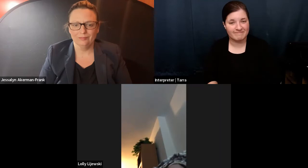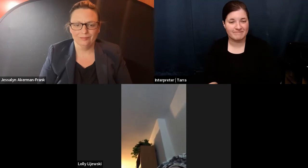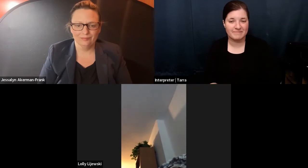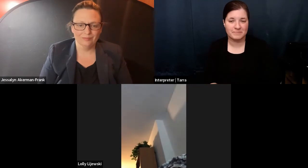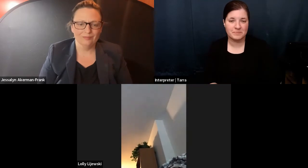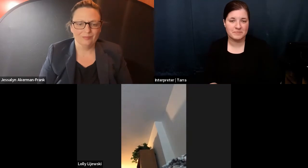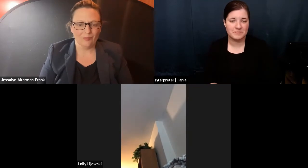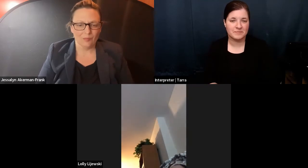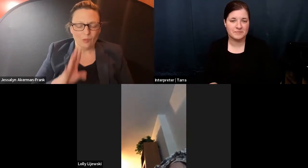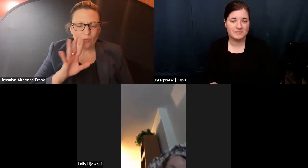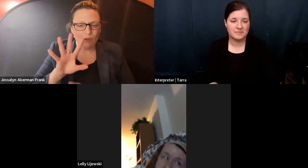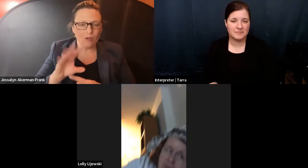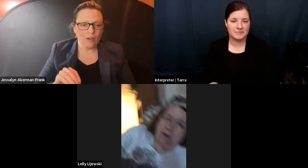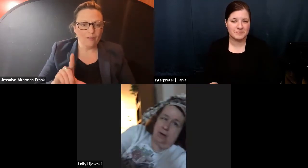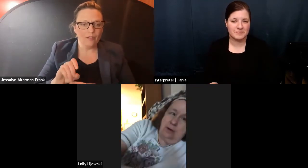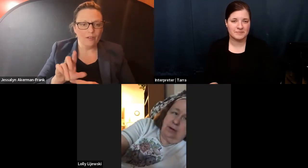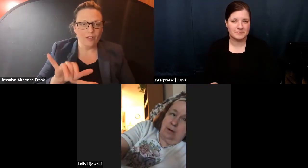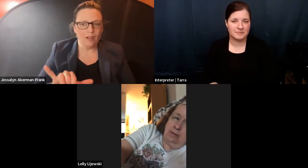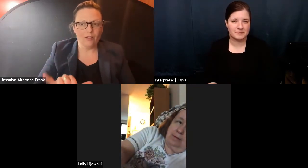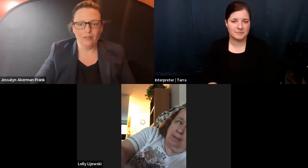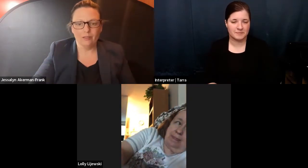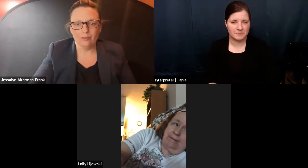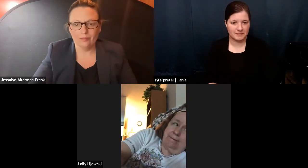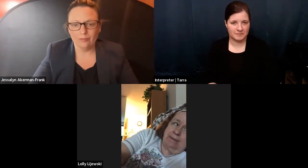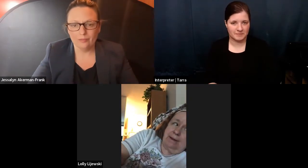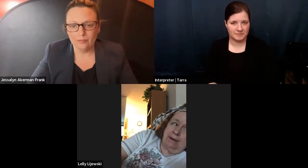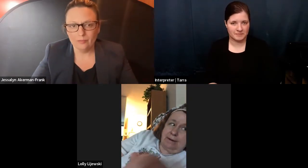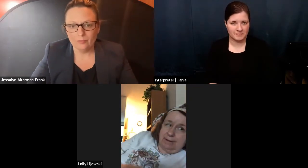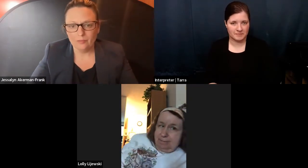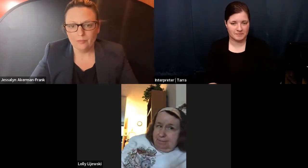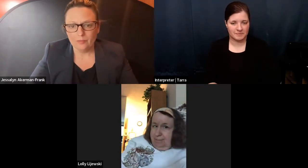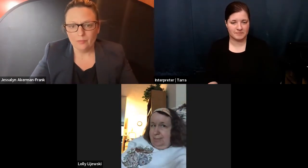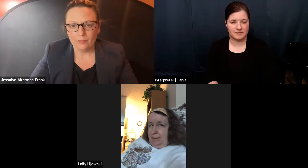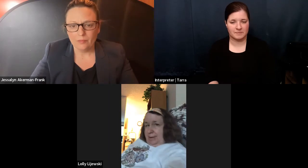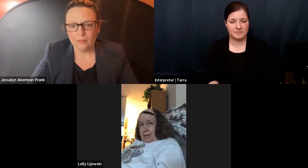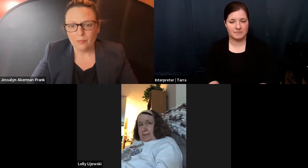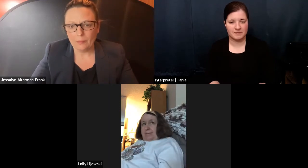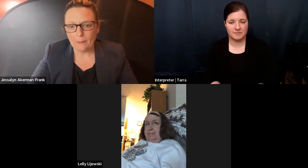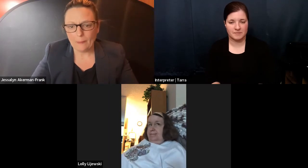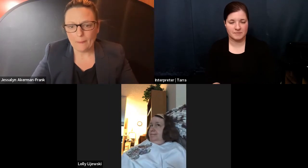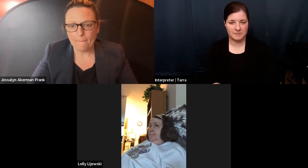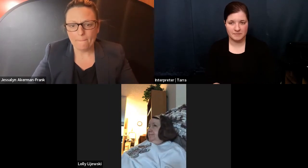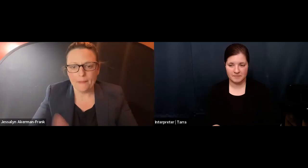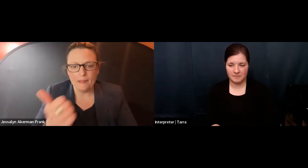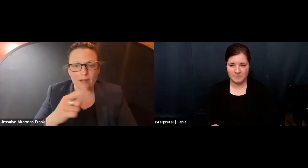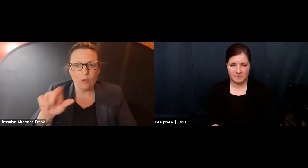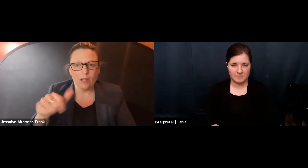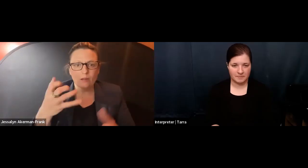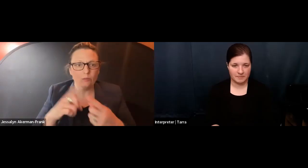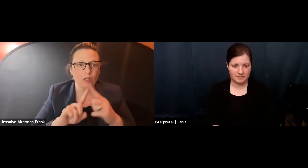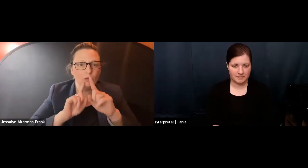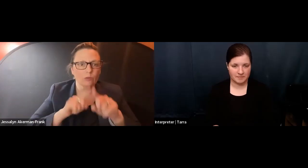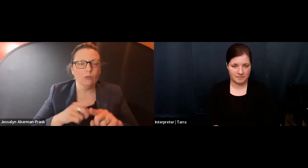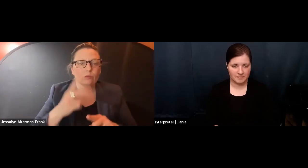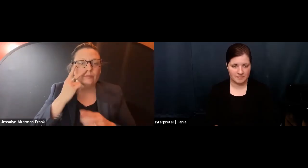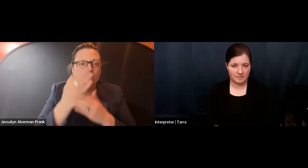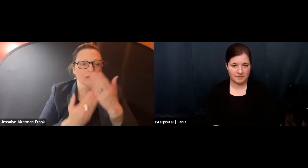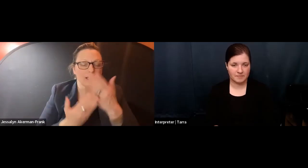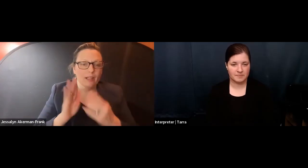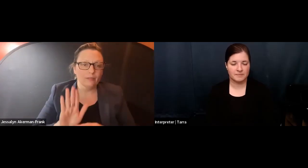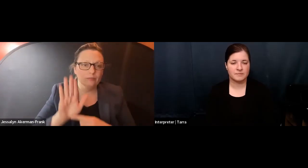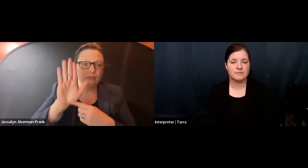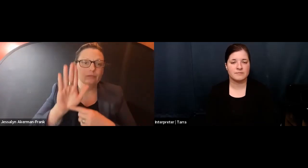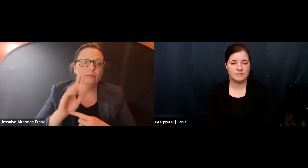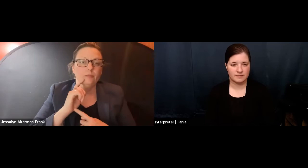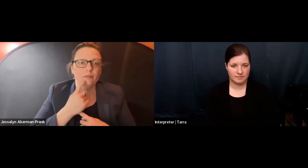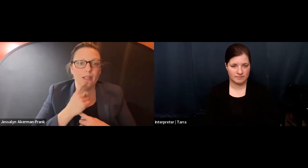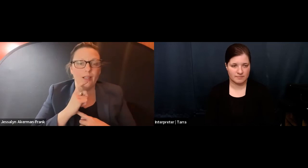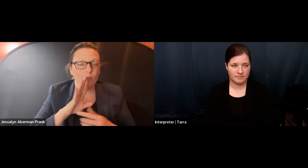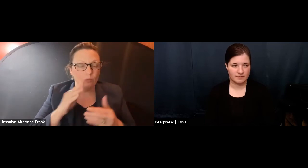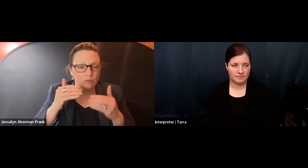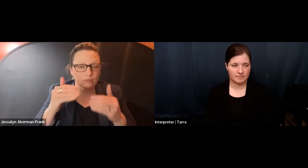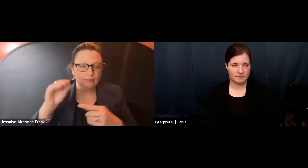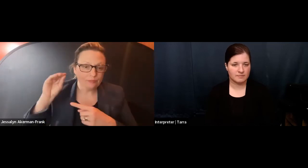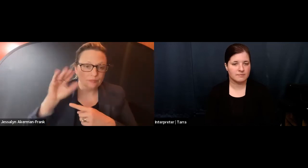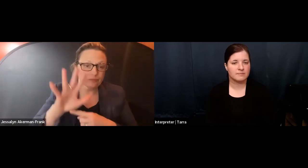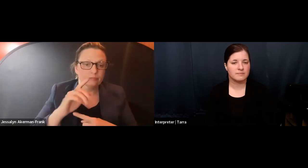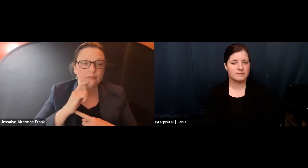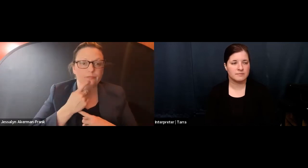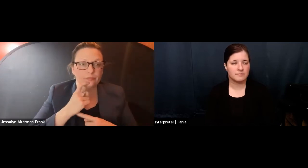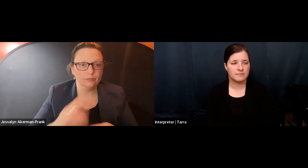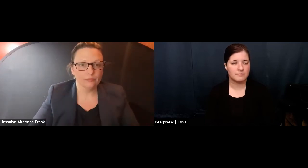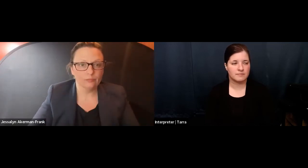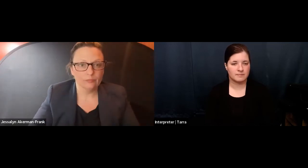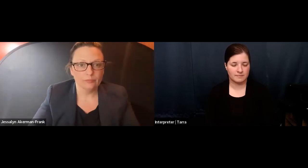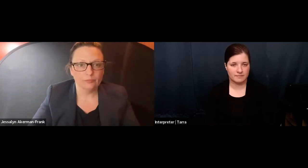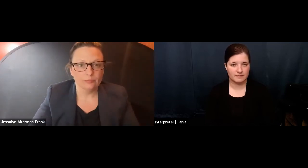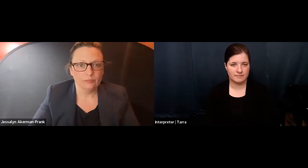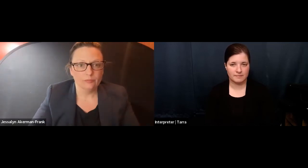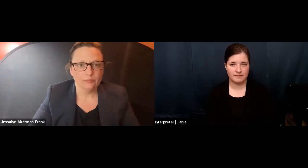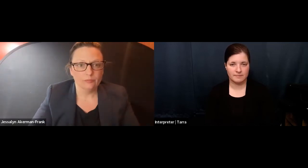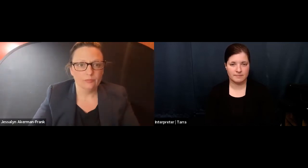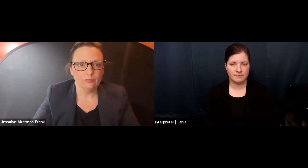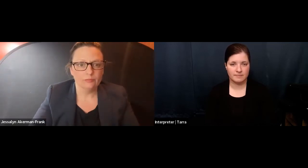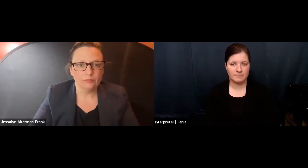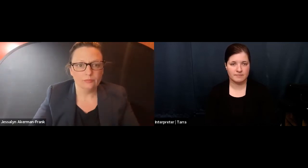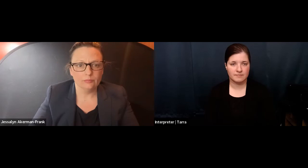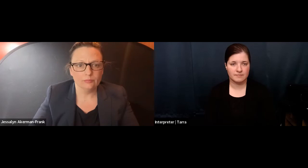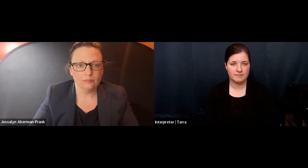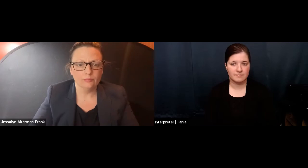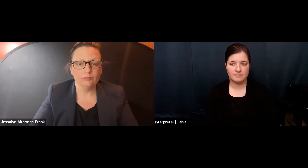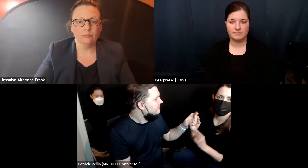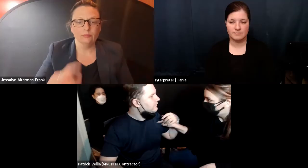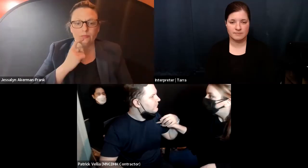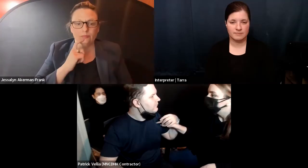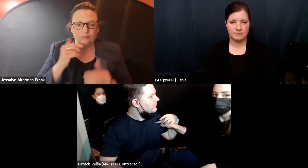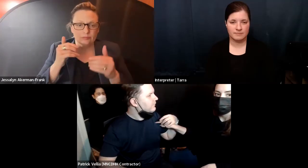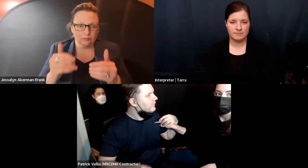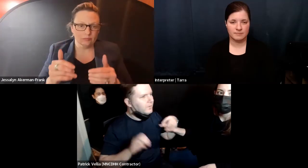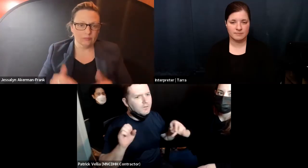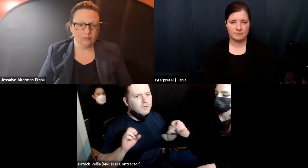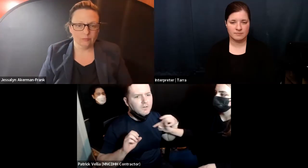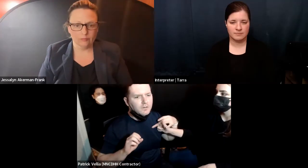Thanks.